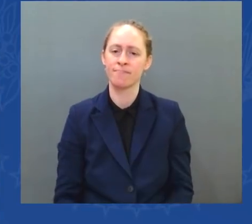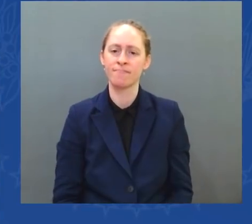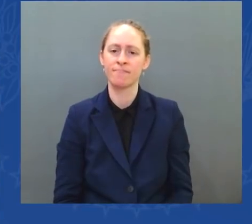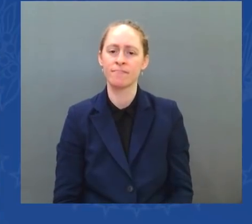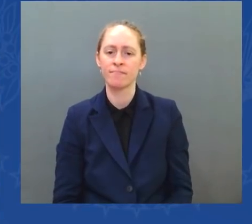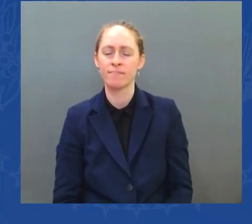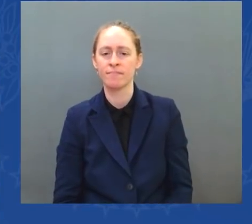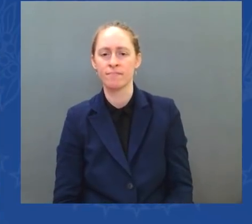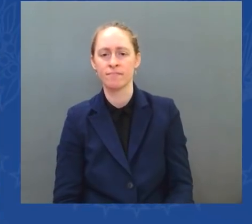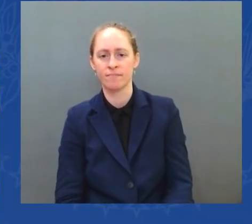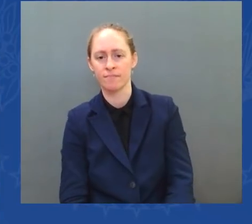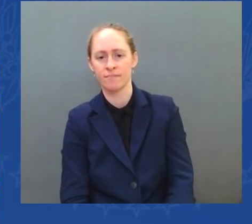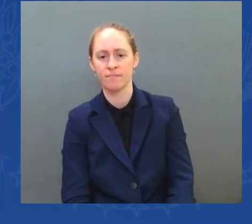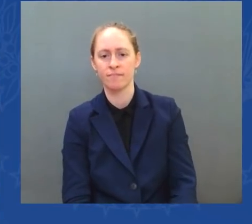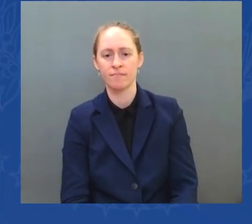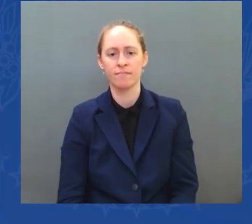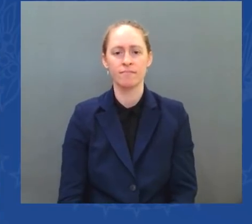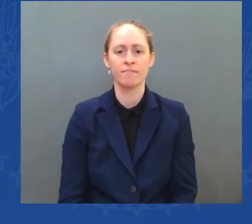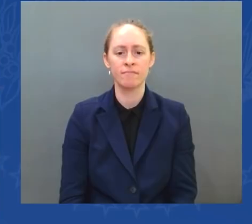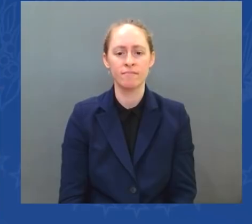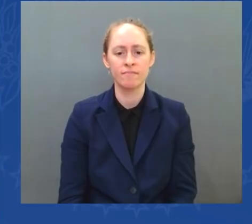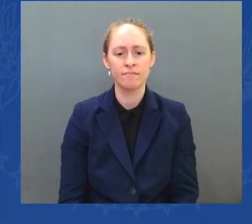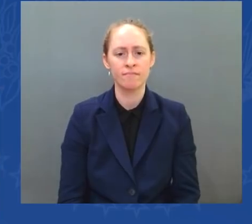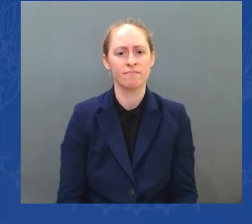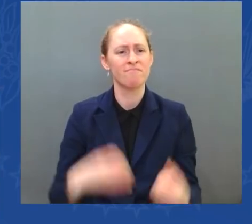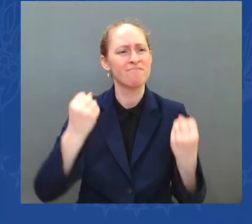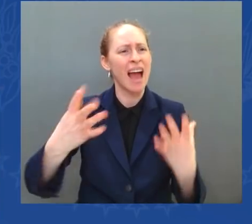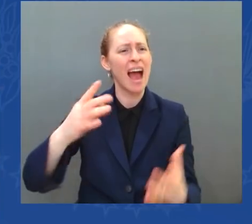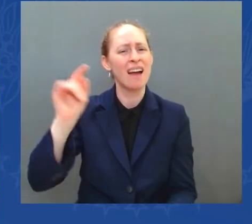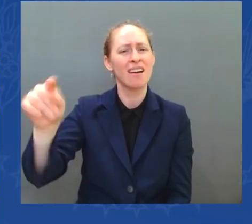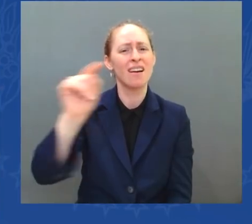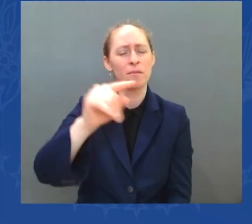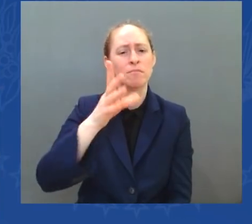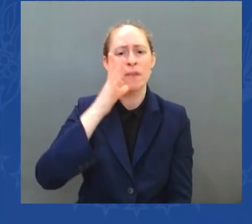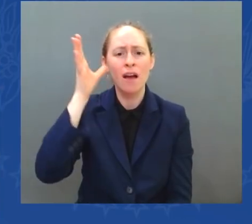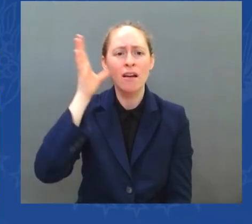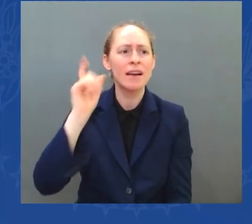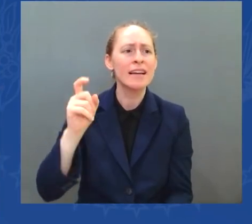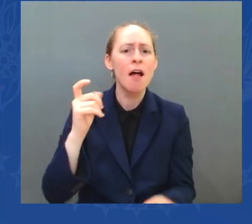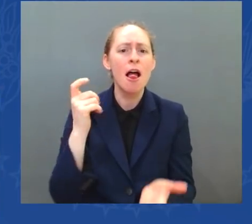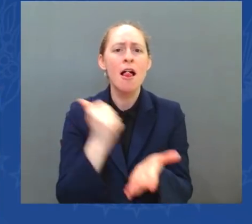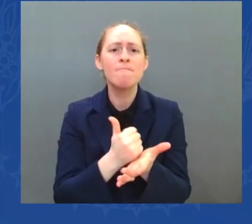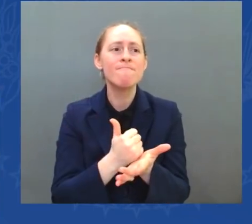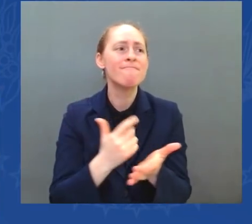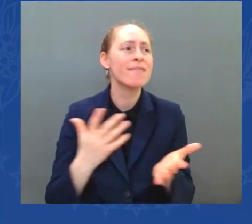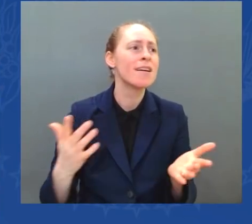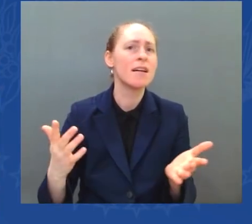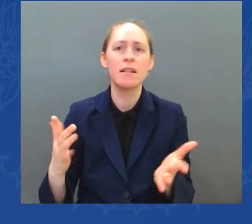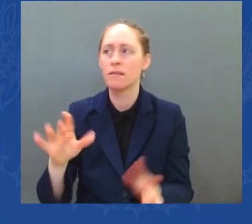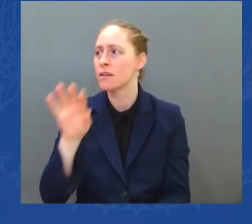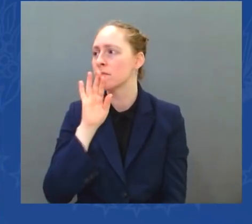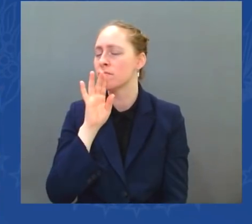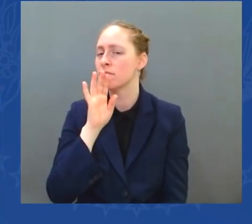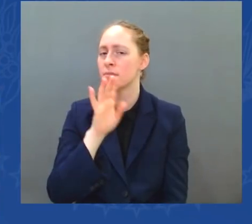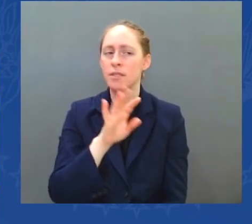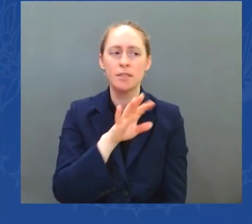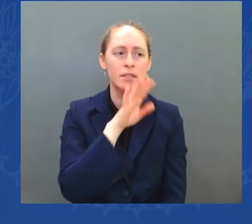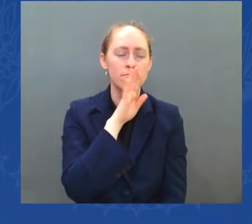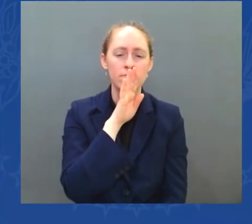One of the things we're trying to get done in the Congress is to pass legislation that is --